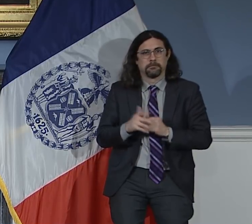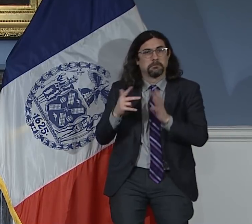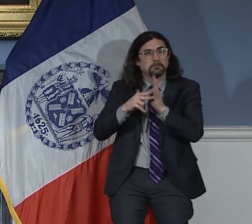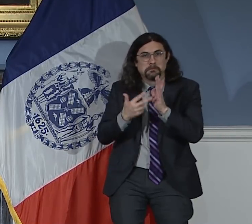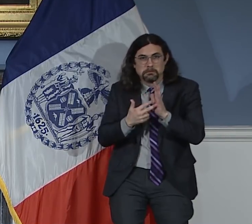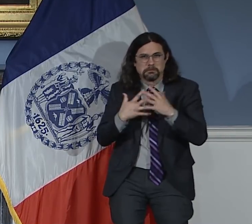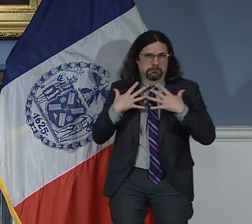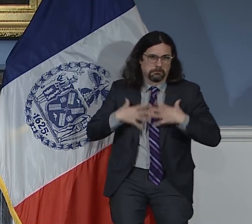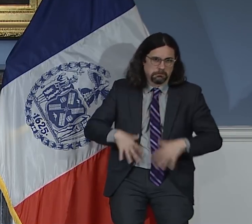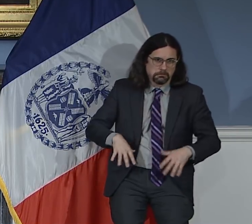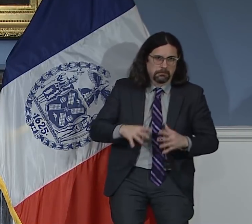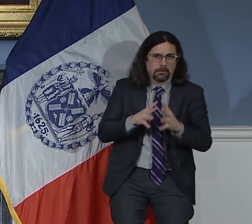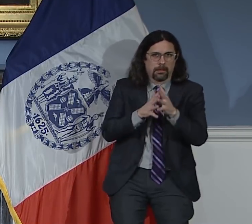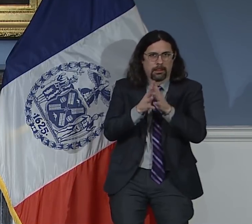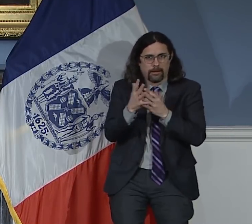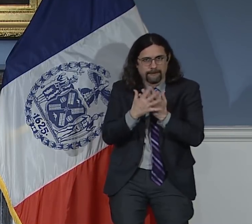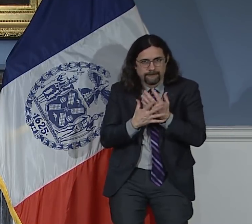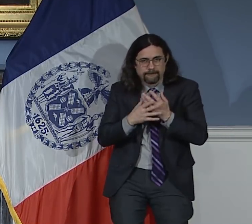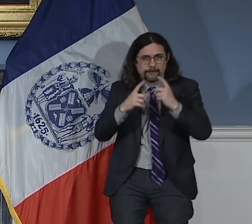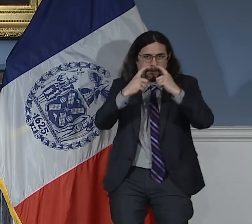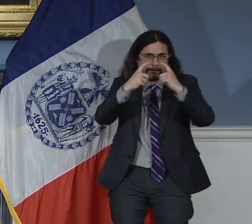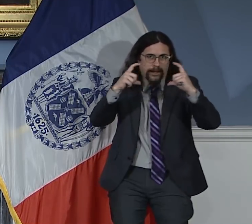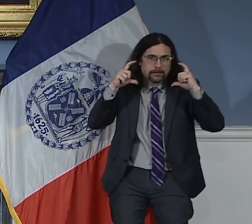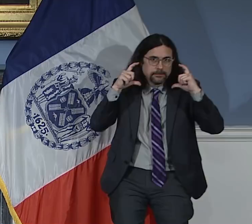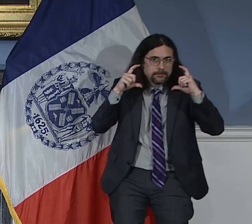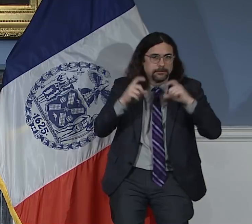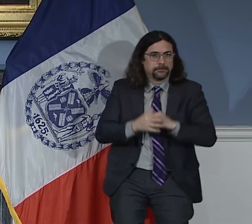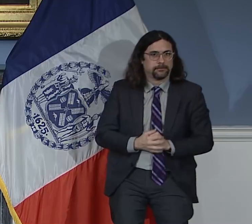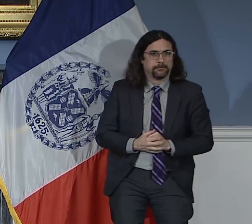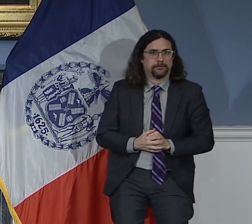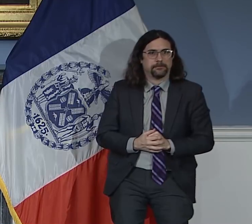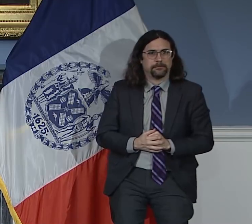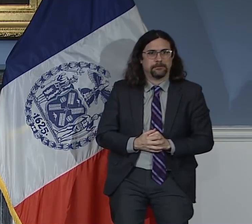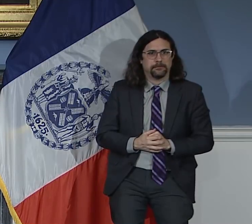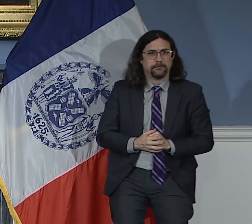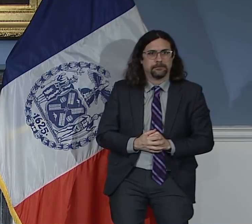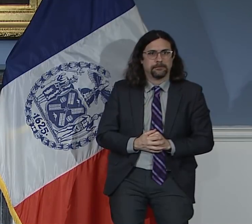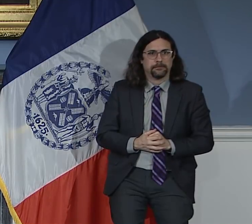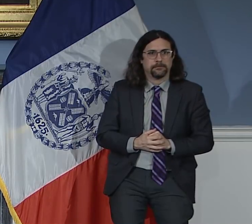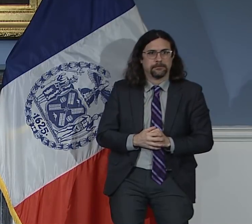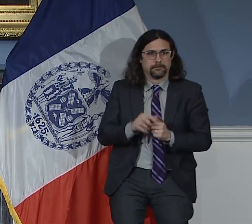T HESITUATION, SURGICAL GOWNS, COVERALS, GLOVES,